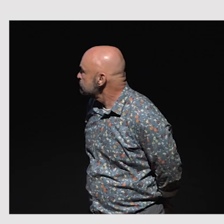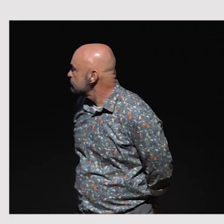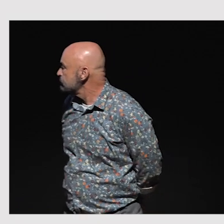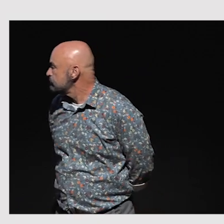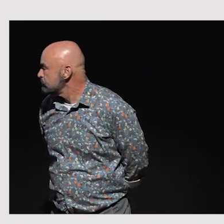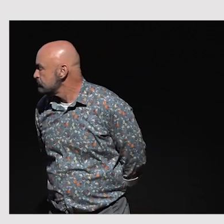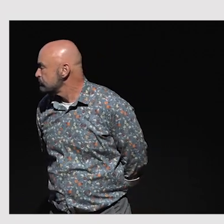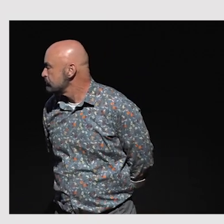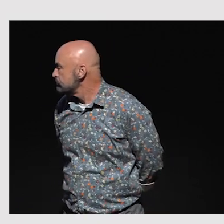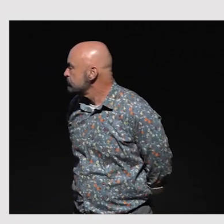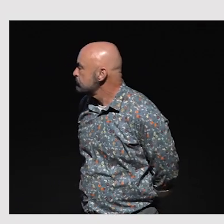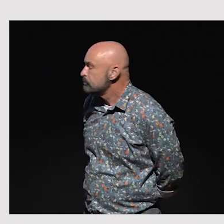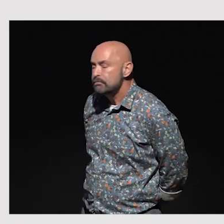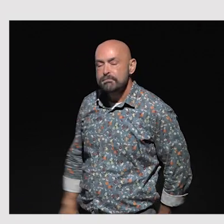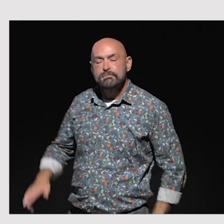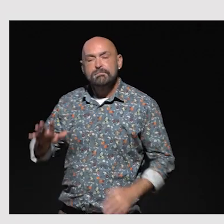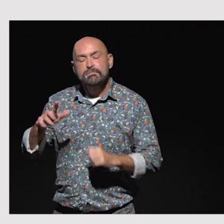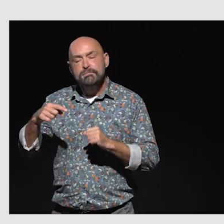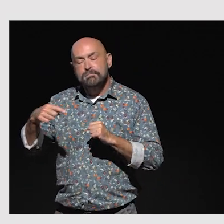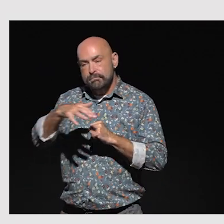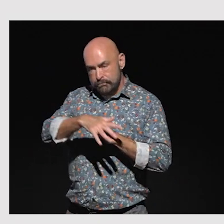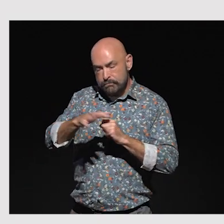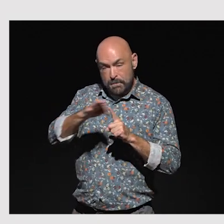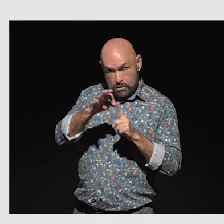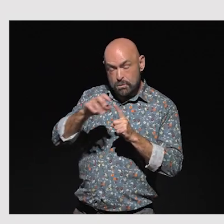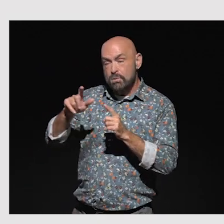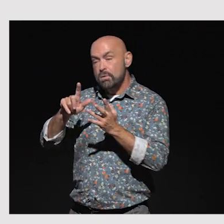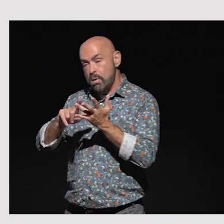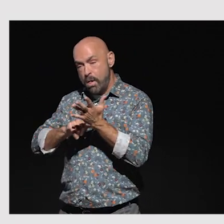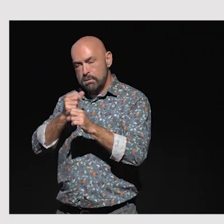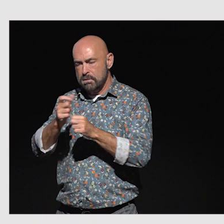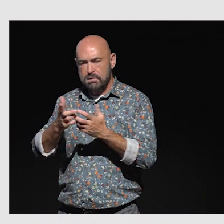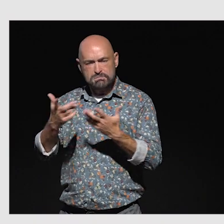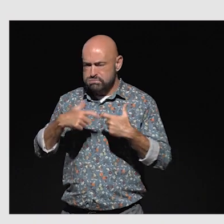And he and Olga remain married, living in great splendor.